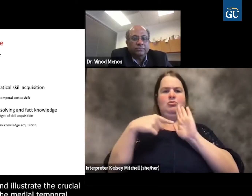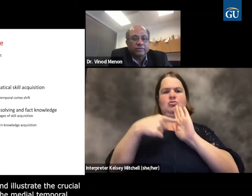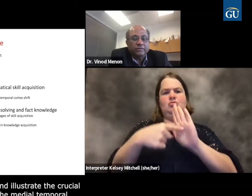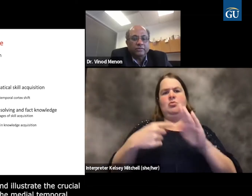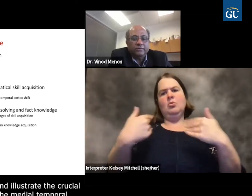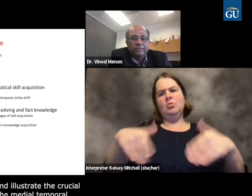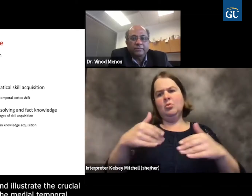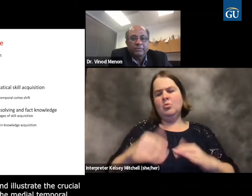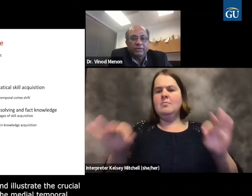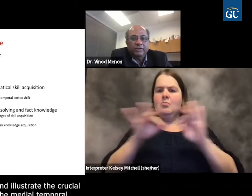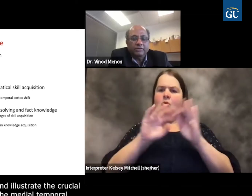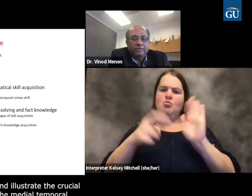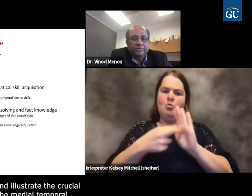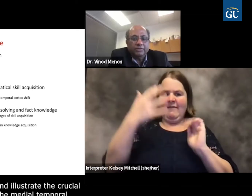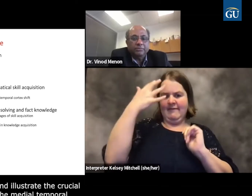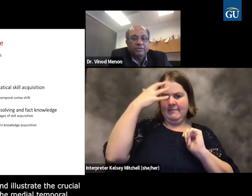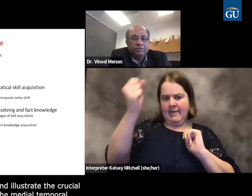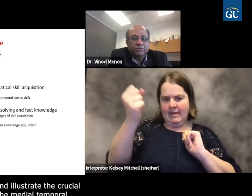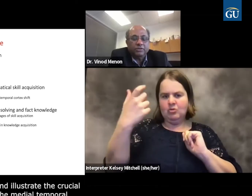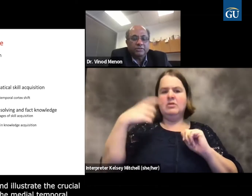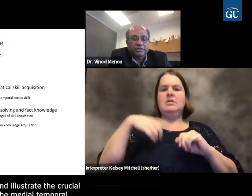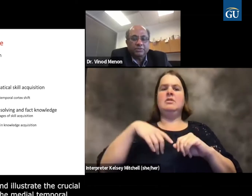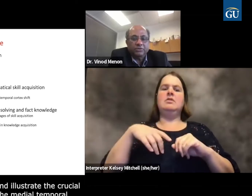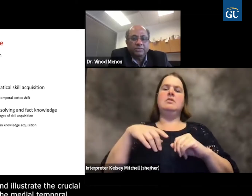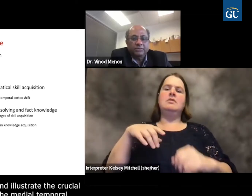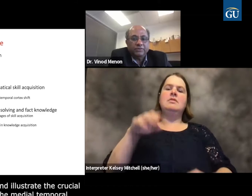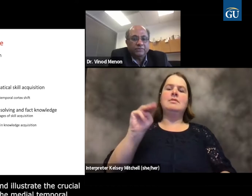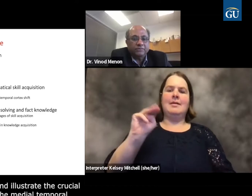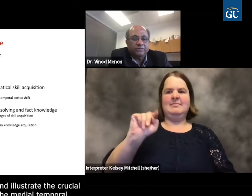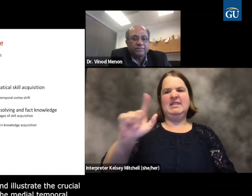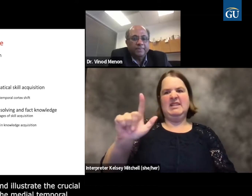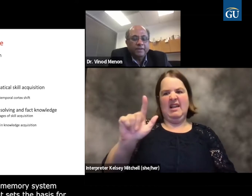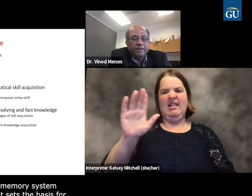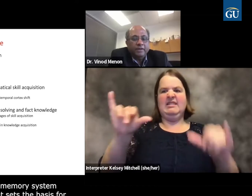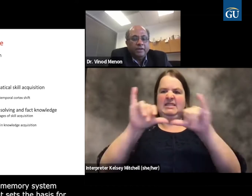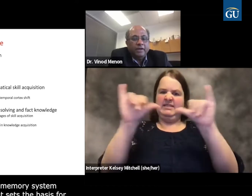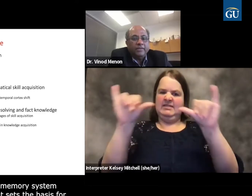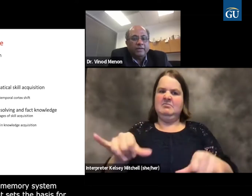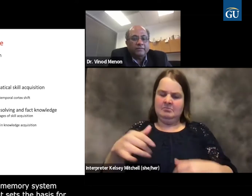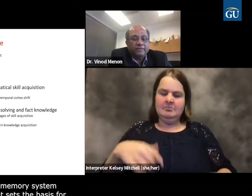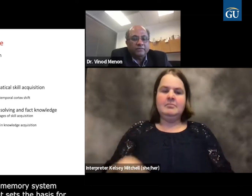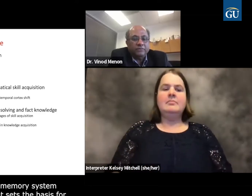crucial role of the memory the medial temporal lobe